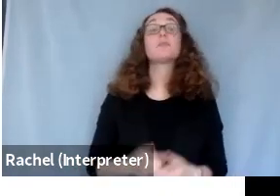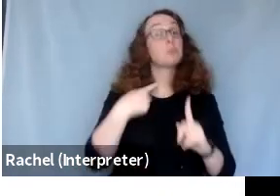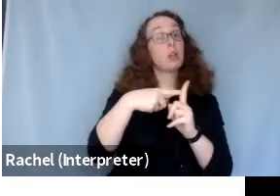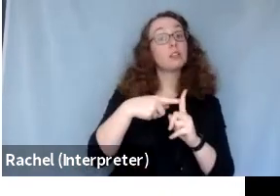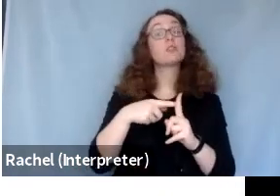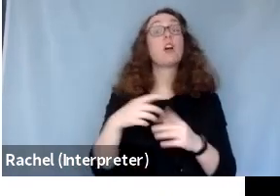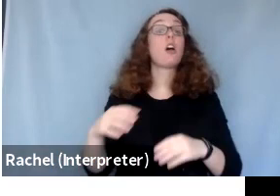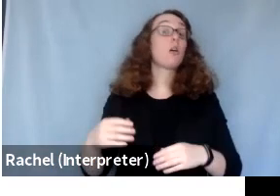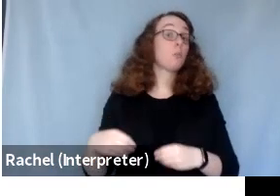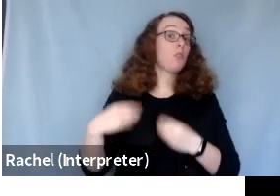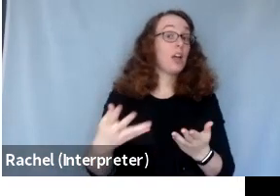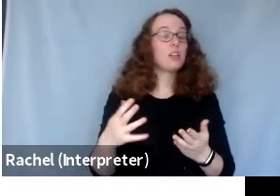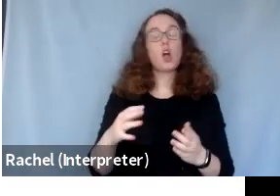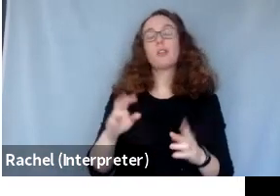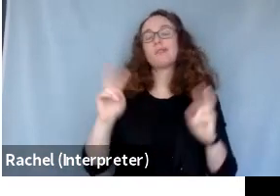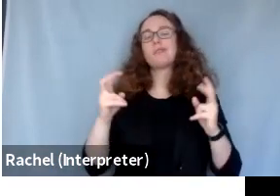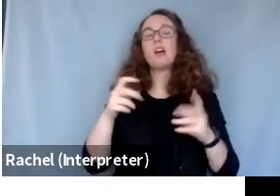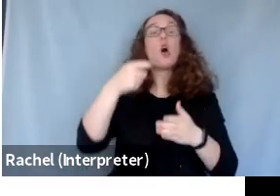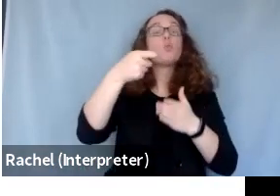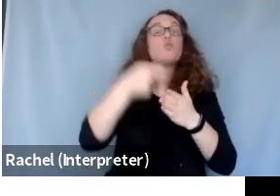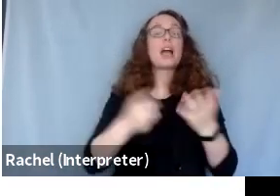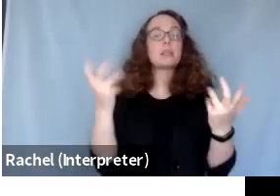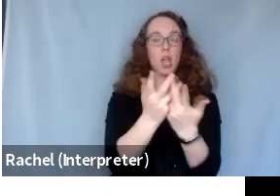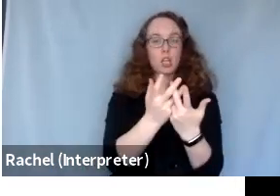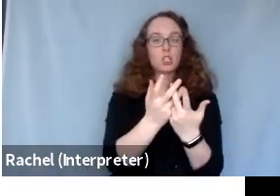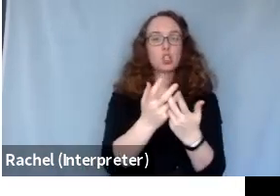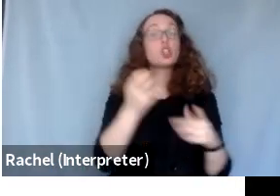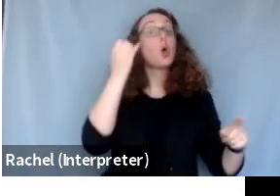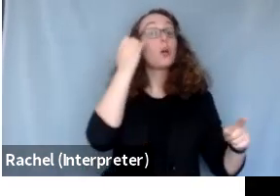you can see in there that we will price match Amazon.